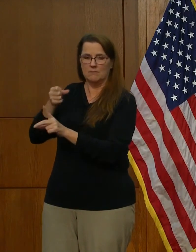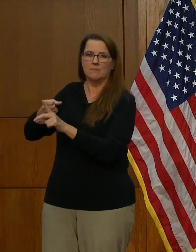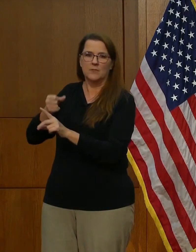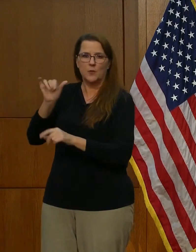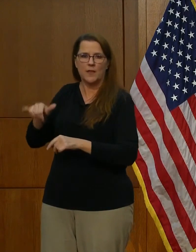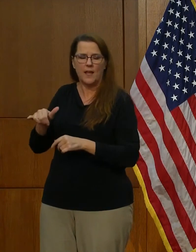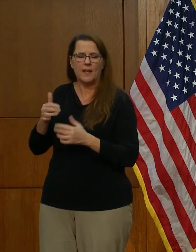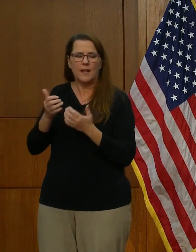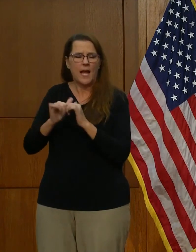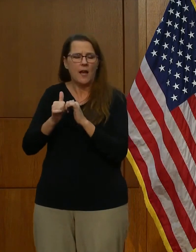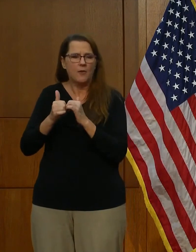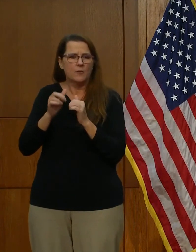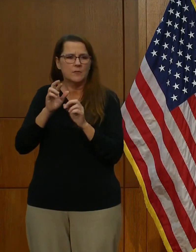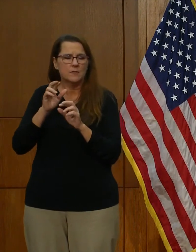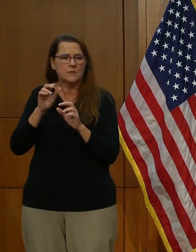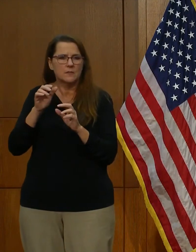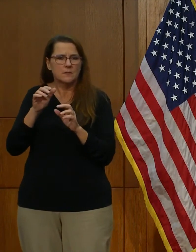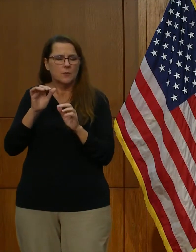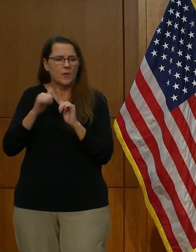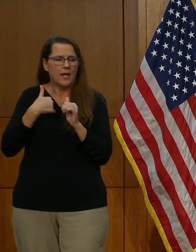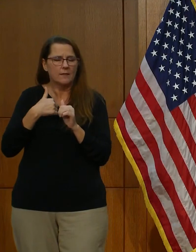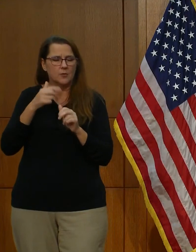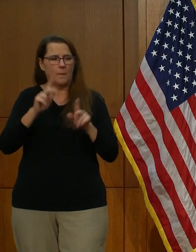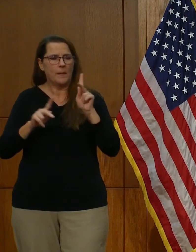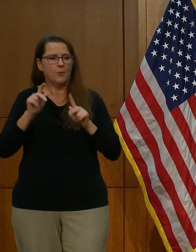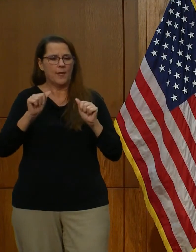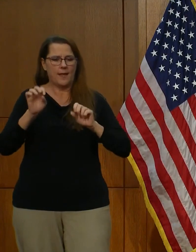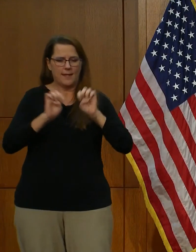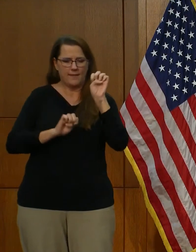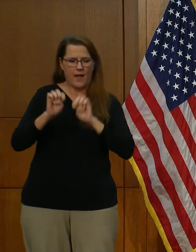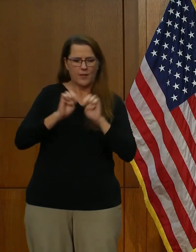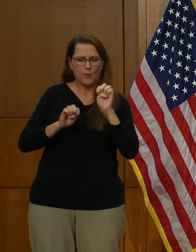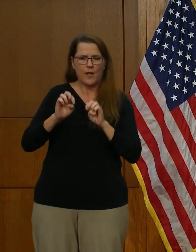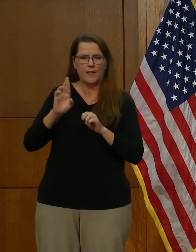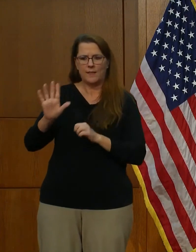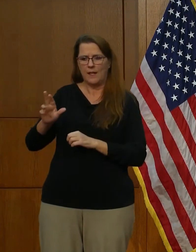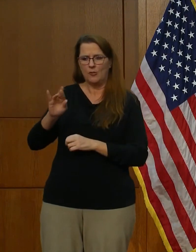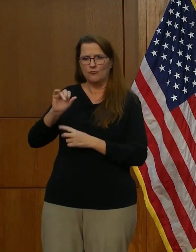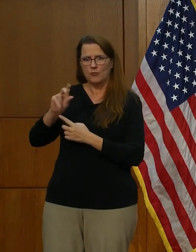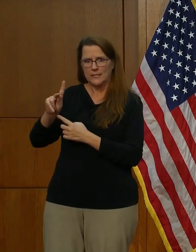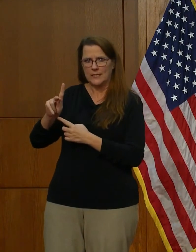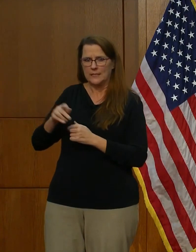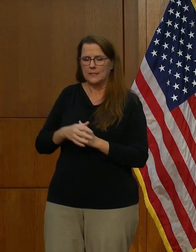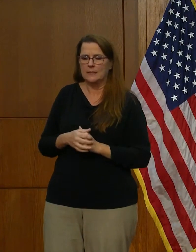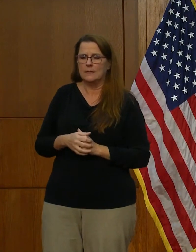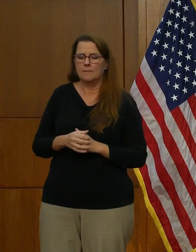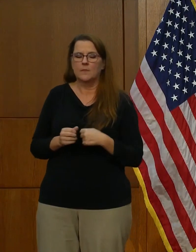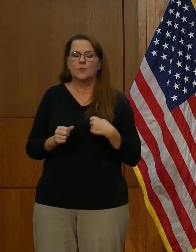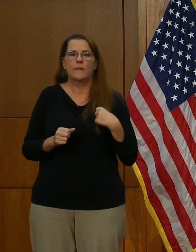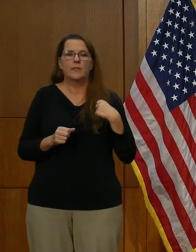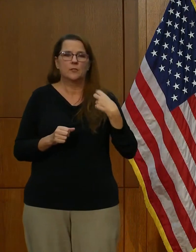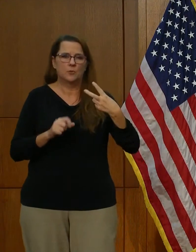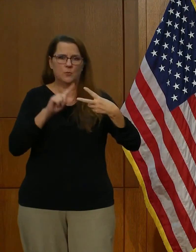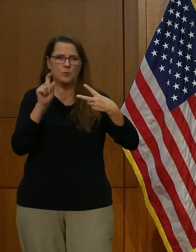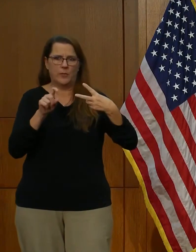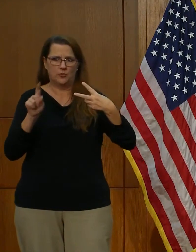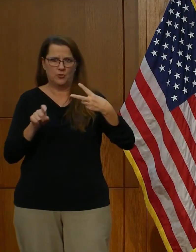PEOPLE CAN LOOK AND UNDERSTAND AND EVALUATE WHAT THEY PERCEIVE